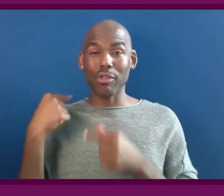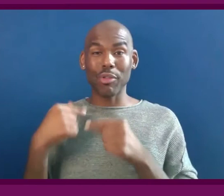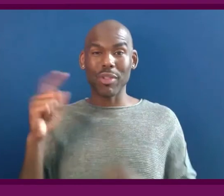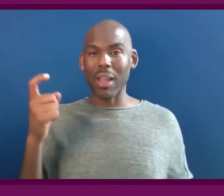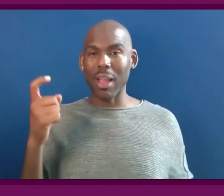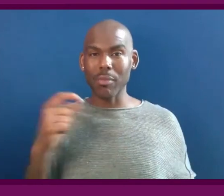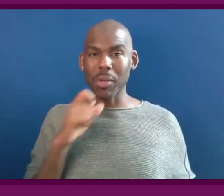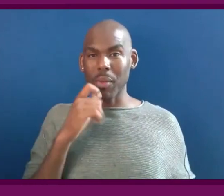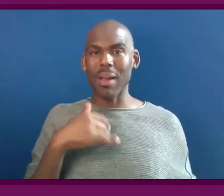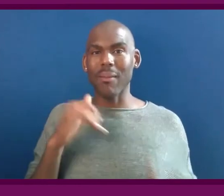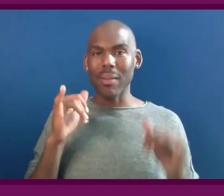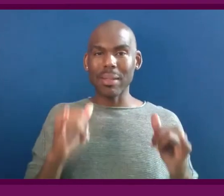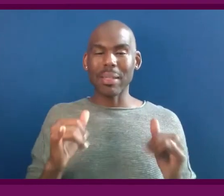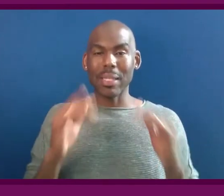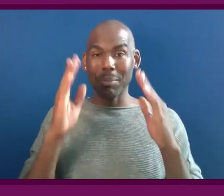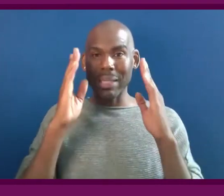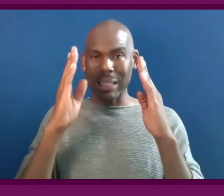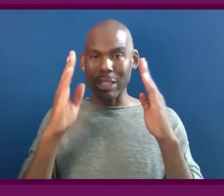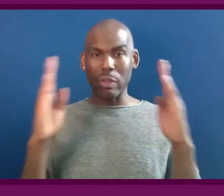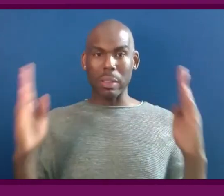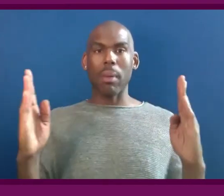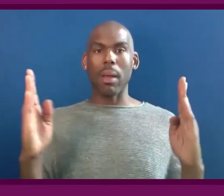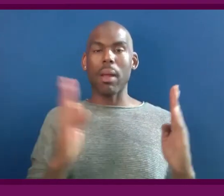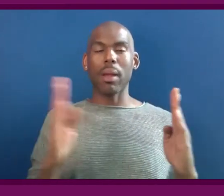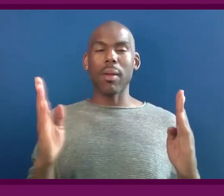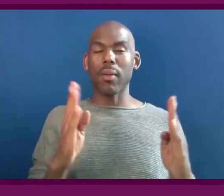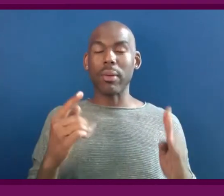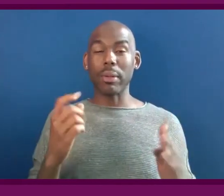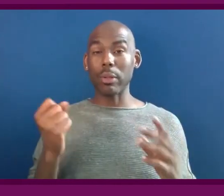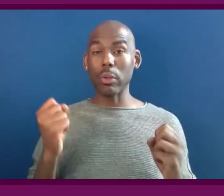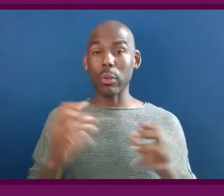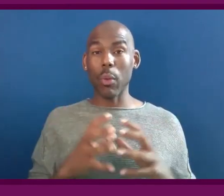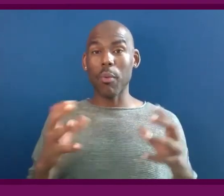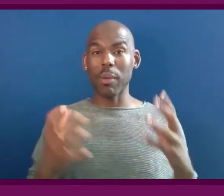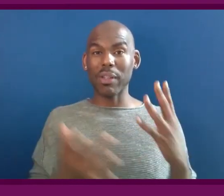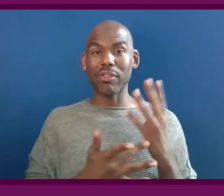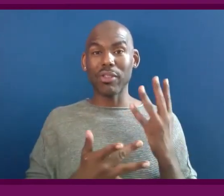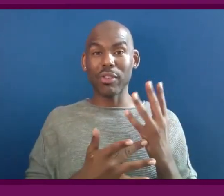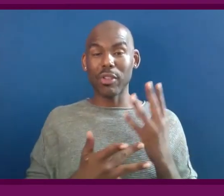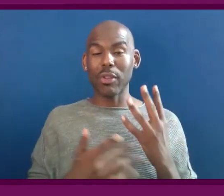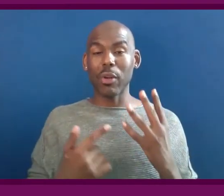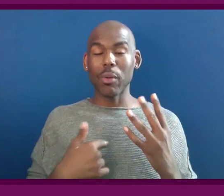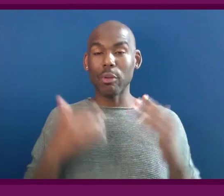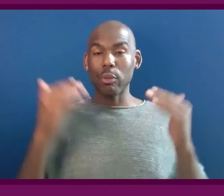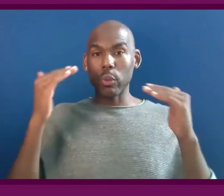don't have the same attention spans because there's too much technology and there's just